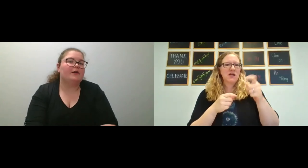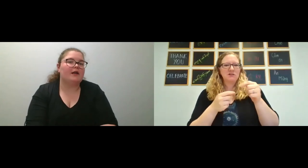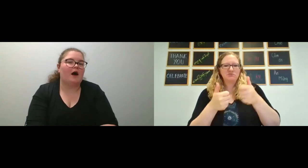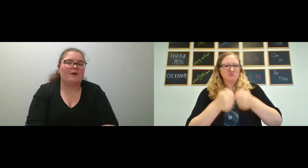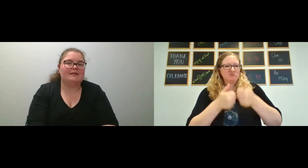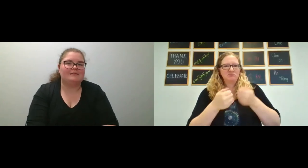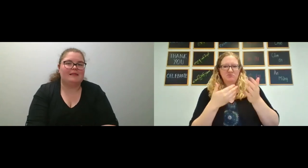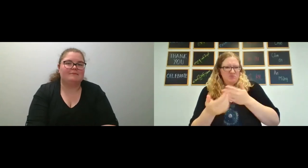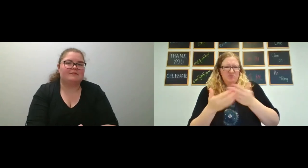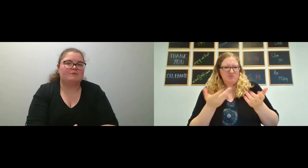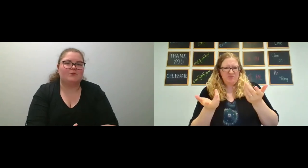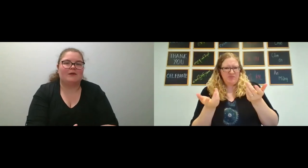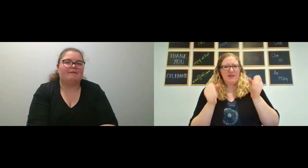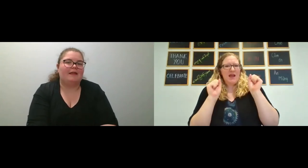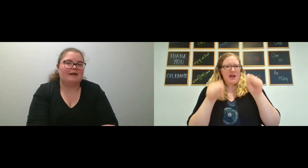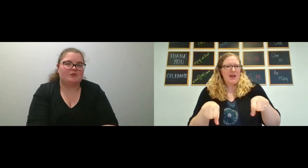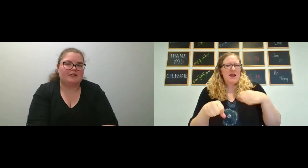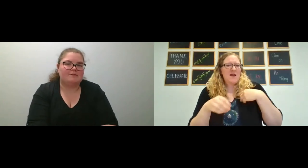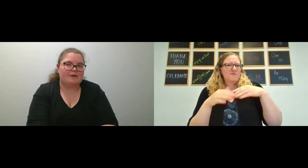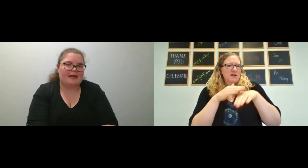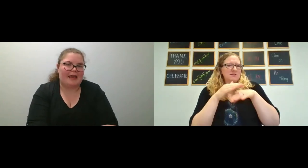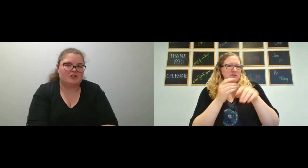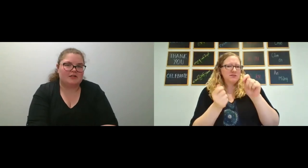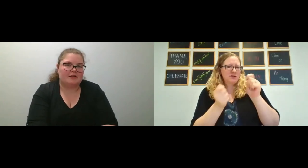you can always send them some sort of electronic communication